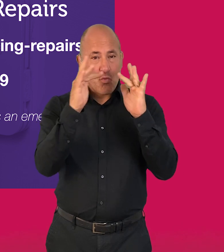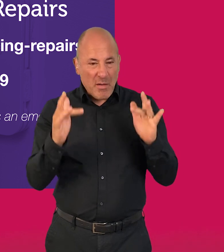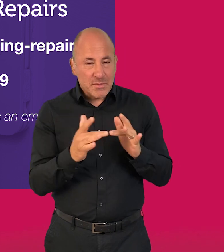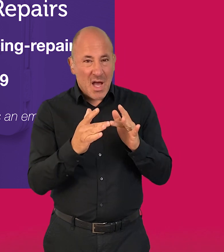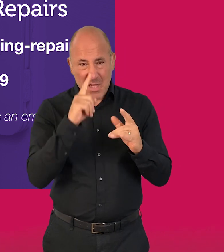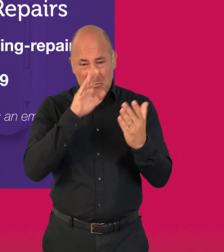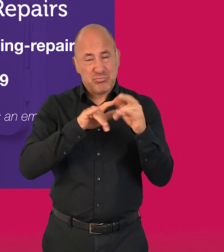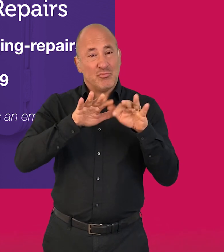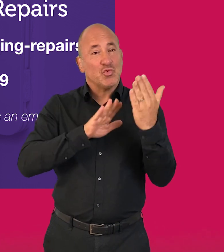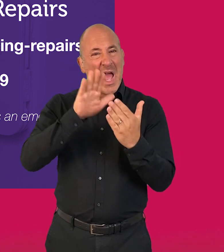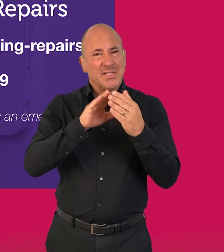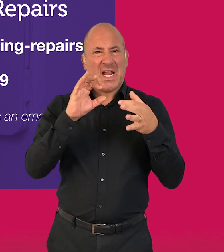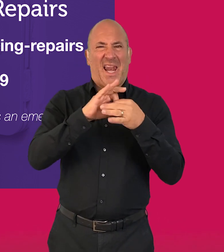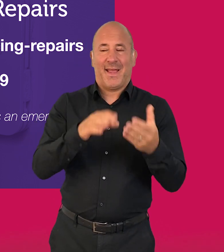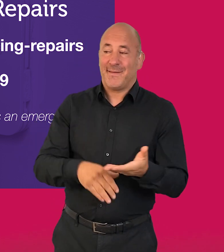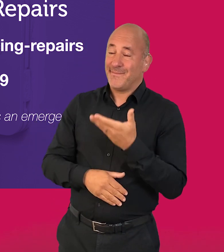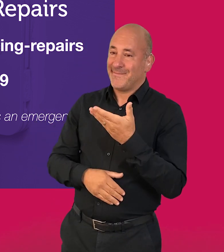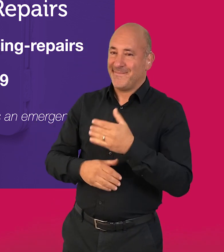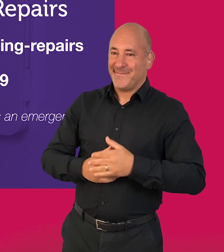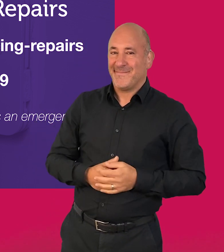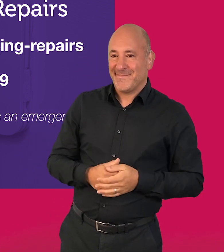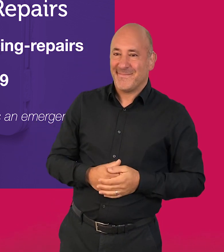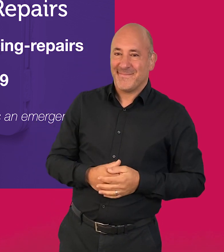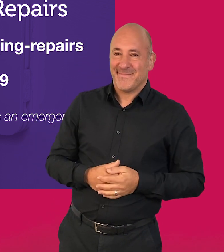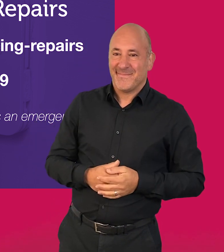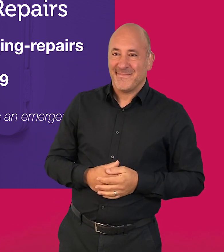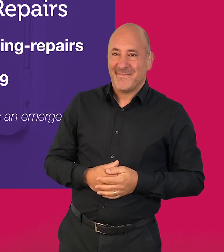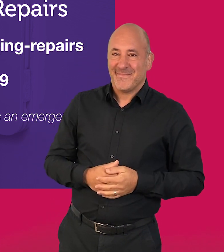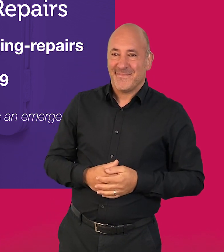camden.gov.uk/housing-repairs